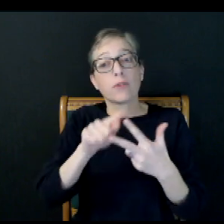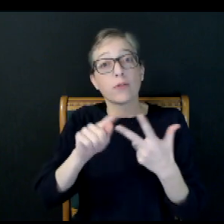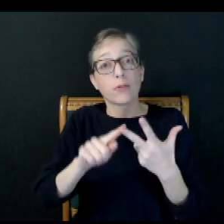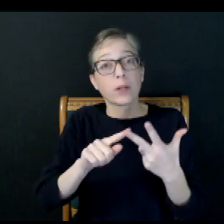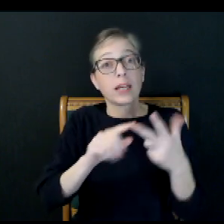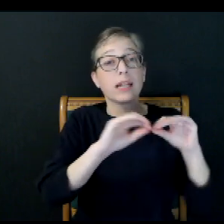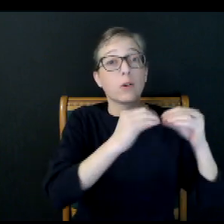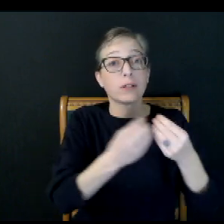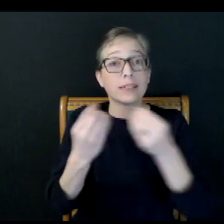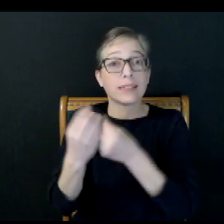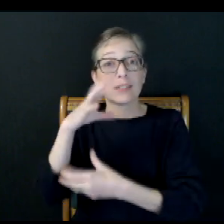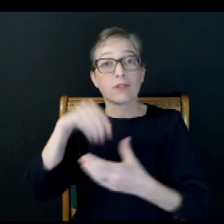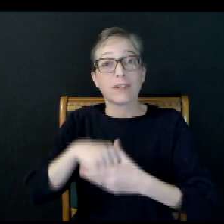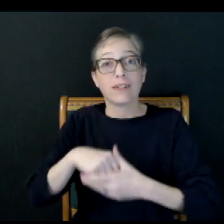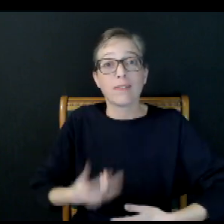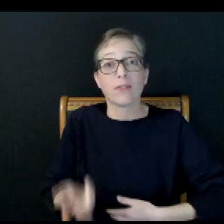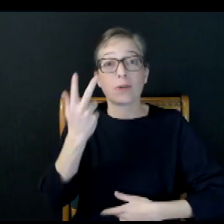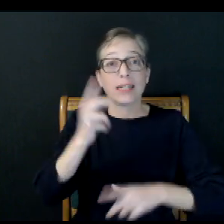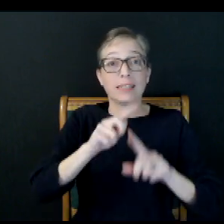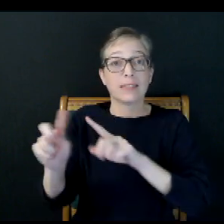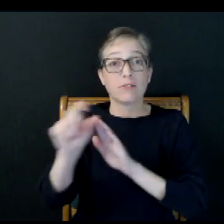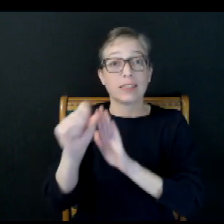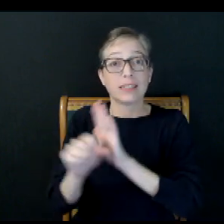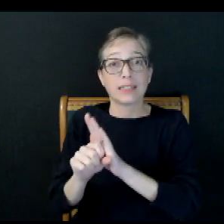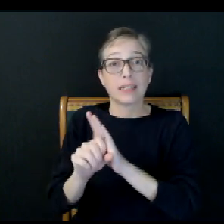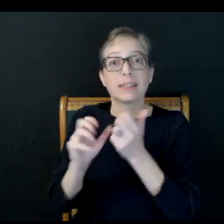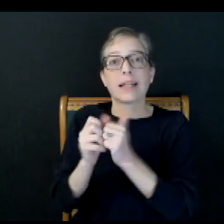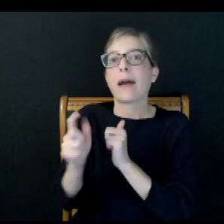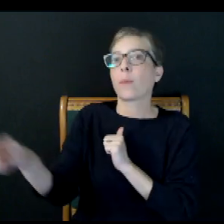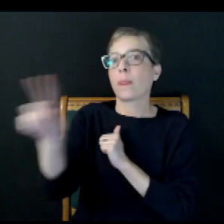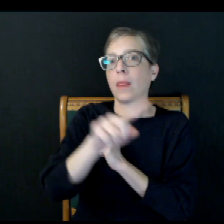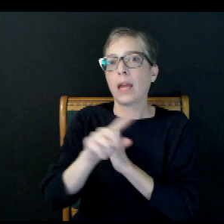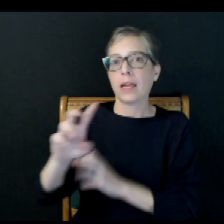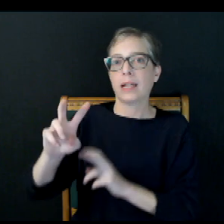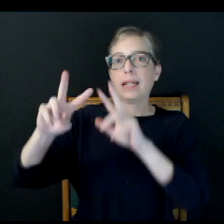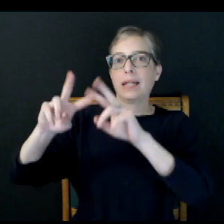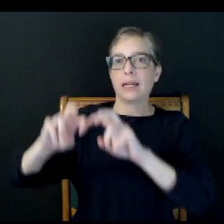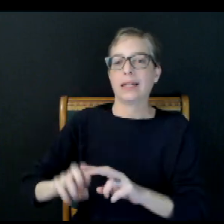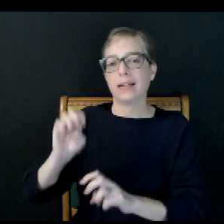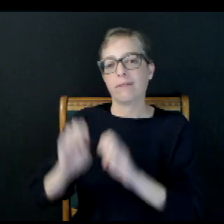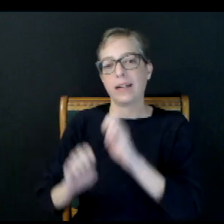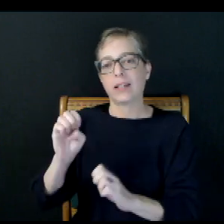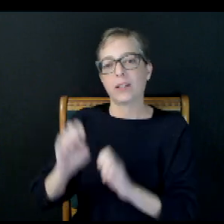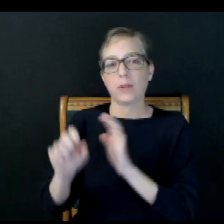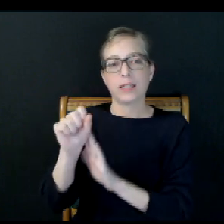they're evaluating HCBS data. It's such a joy to be in this virtual space with